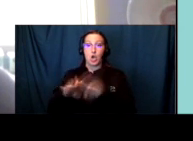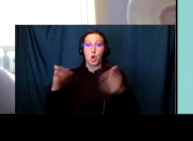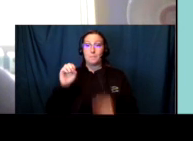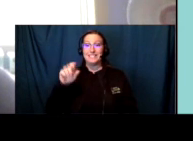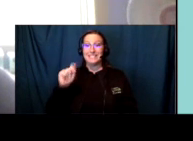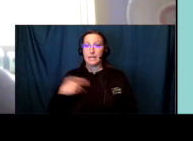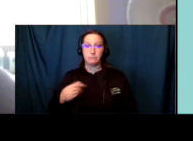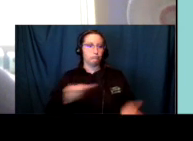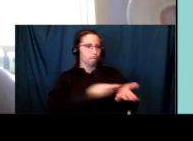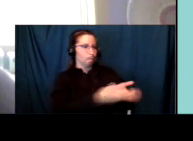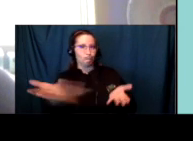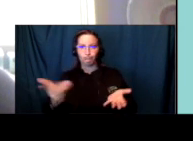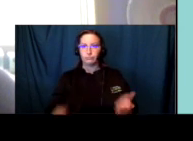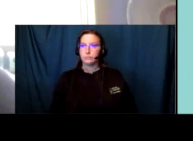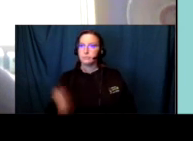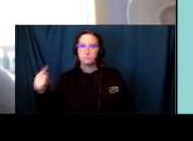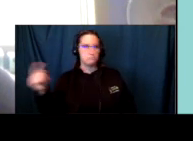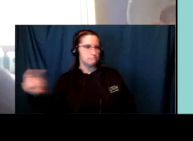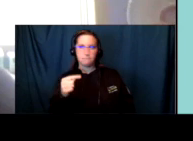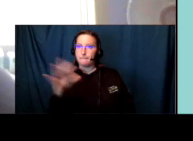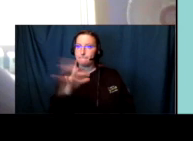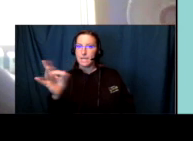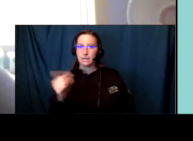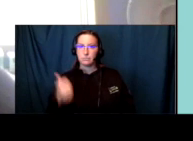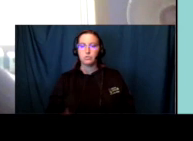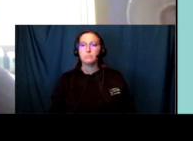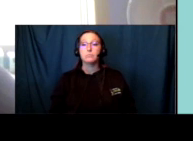what animal says it. Maybe give him an animal that